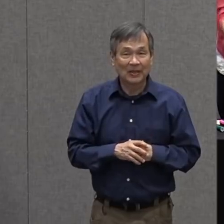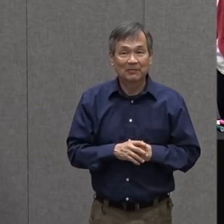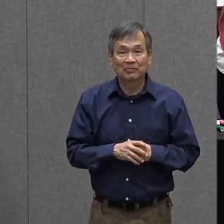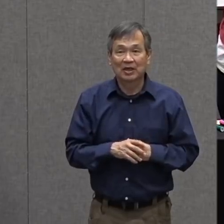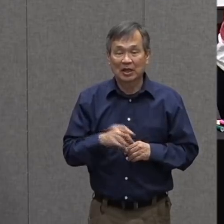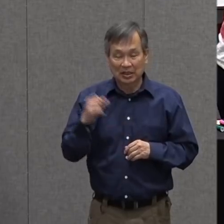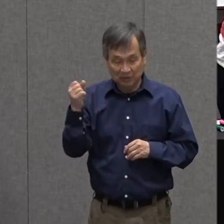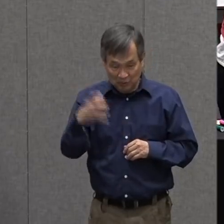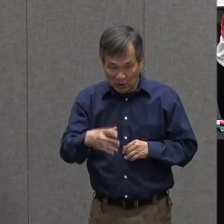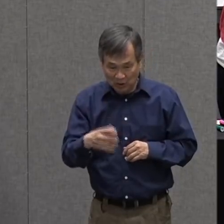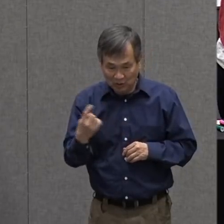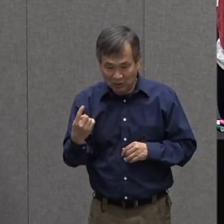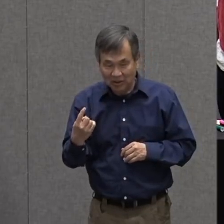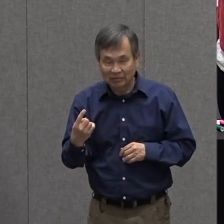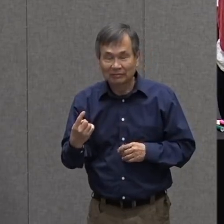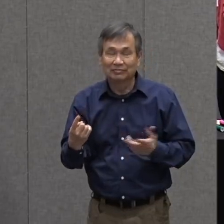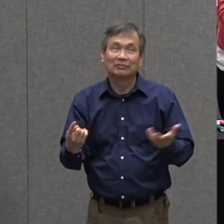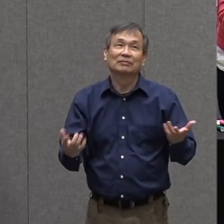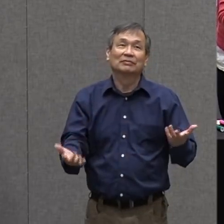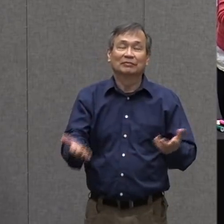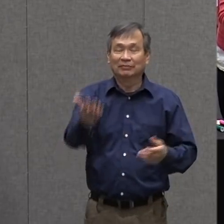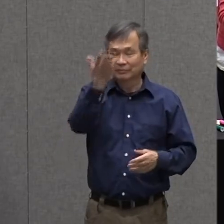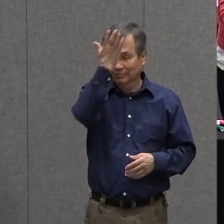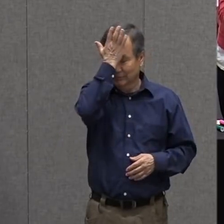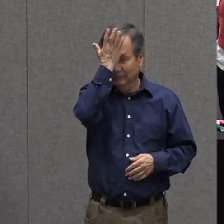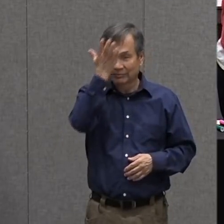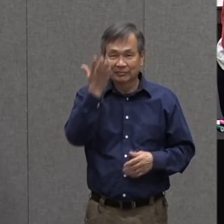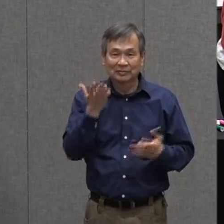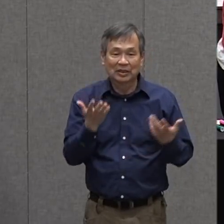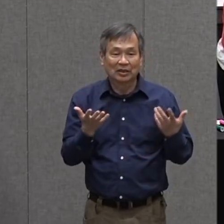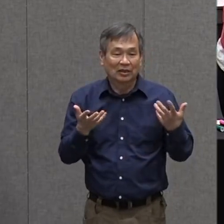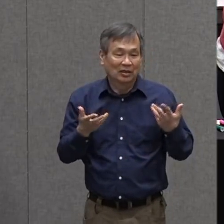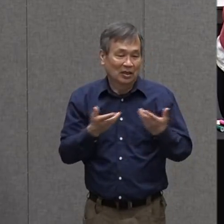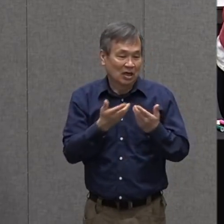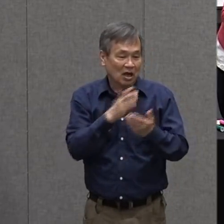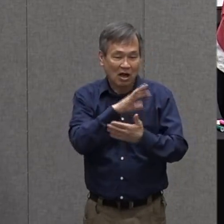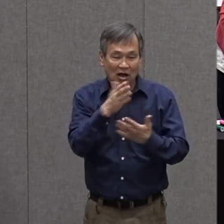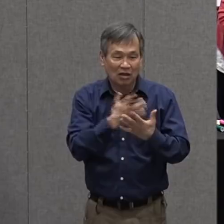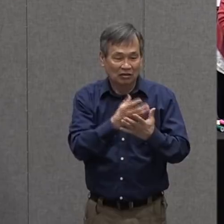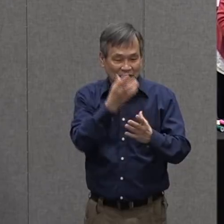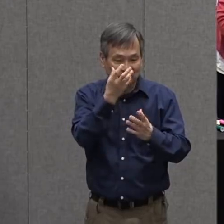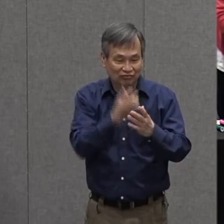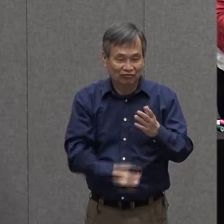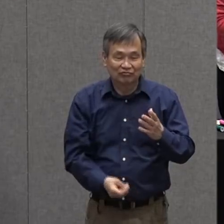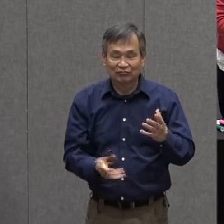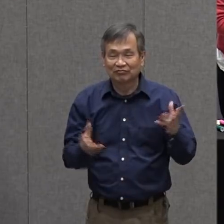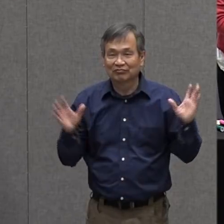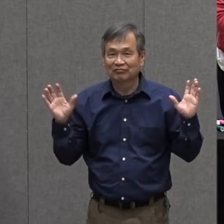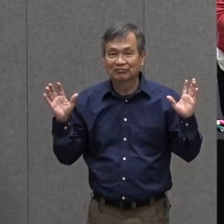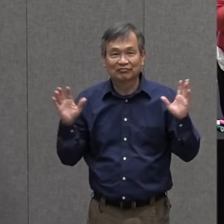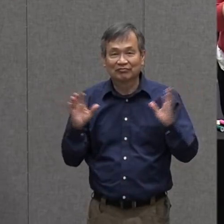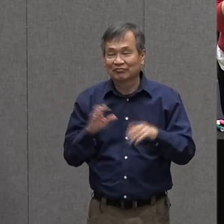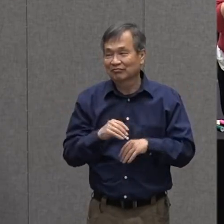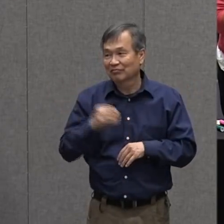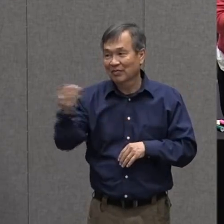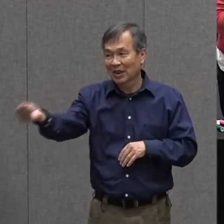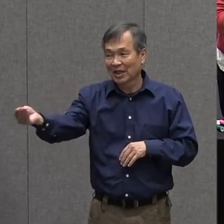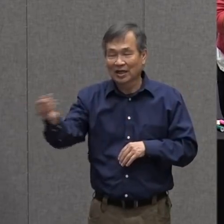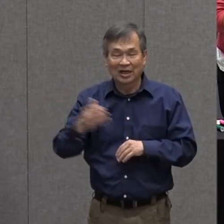And if I roll a one after that, I lose my turn and I lose my points. Okay? So I don't wanna do that.